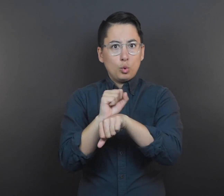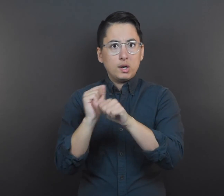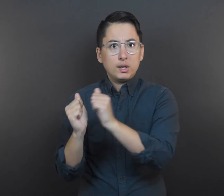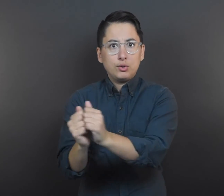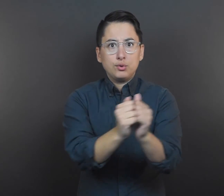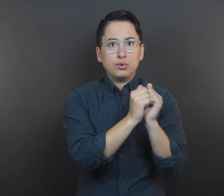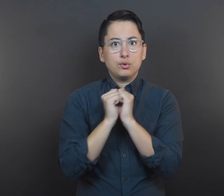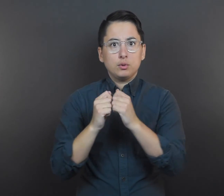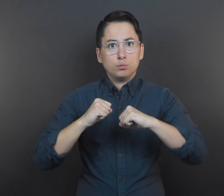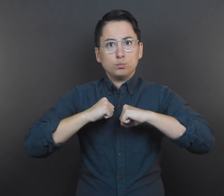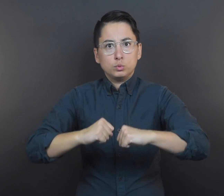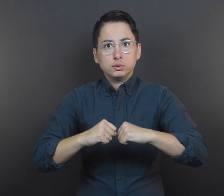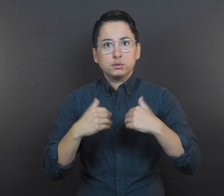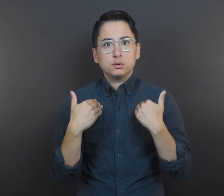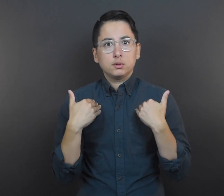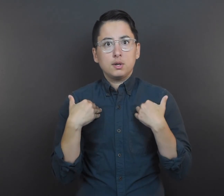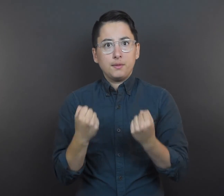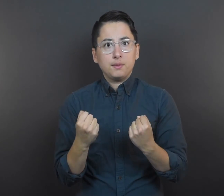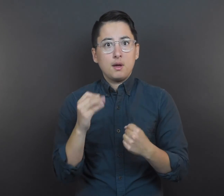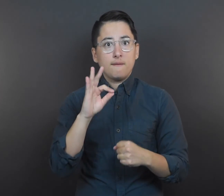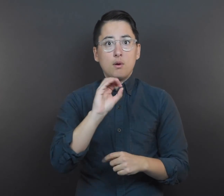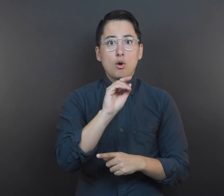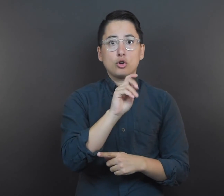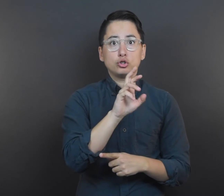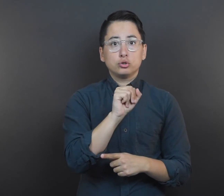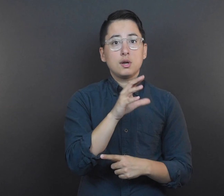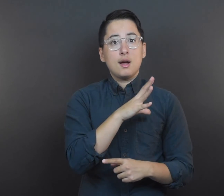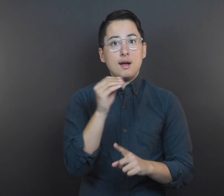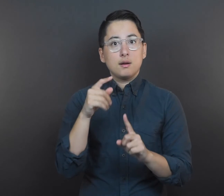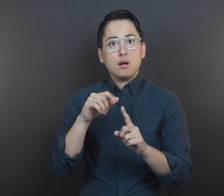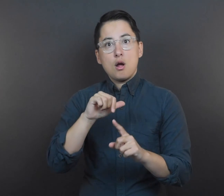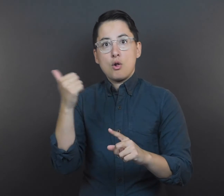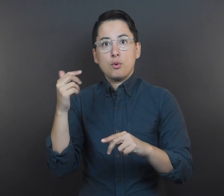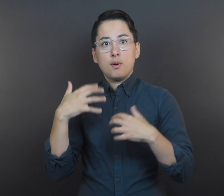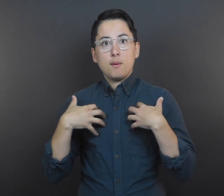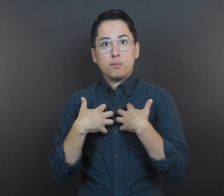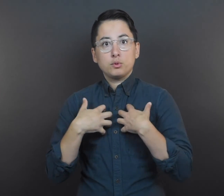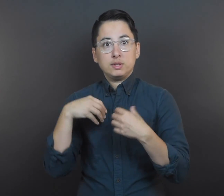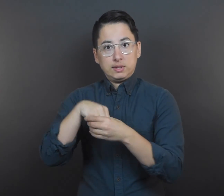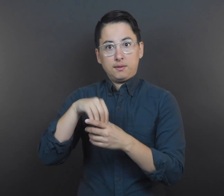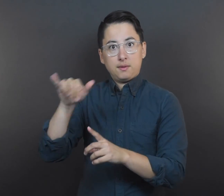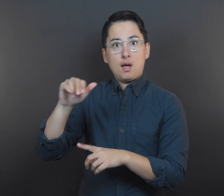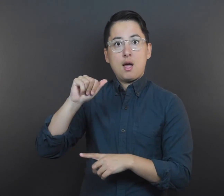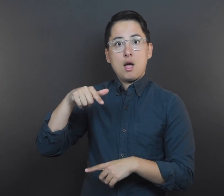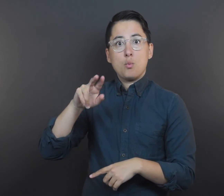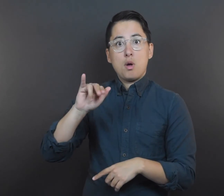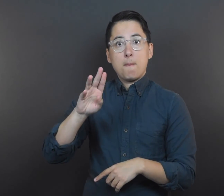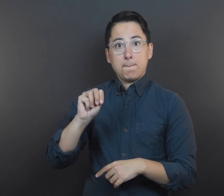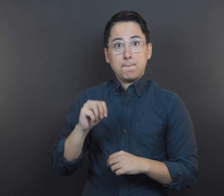the otters and other aquarium animals, as well as the health of staff, volunteers, and